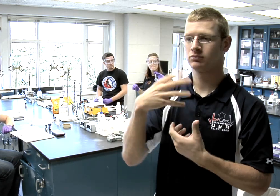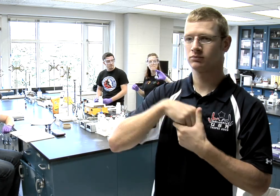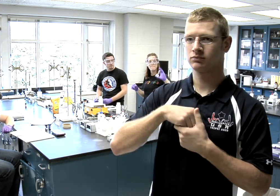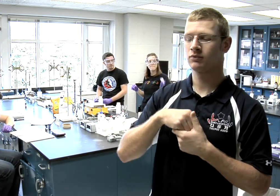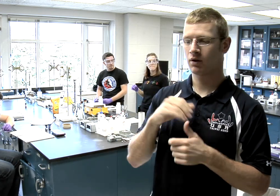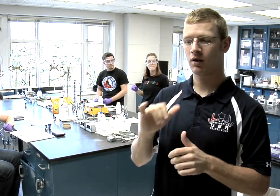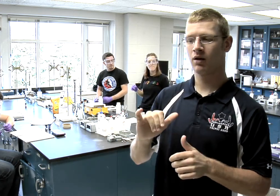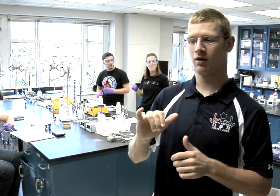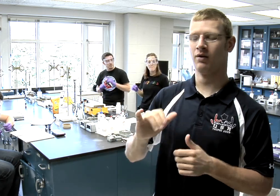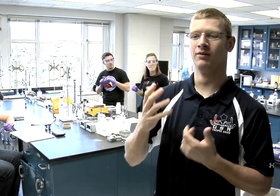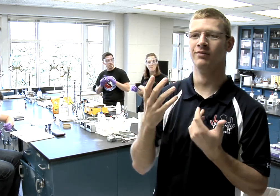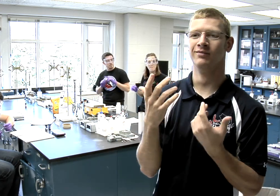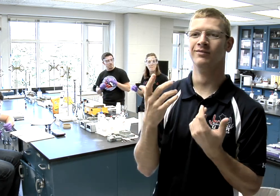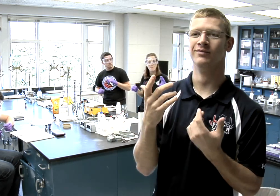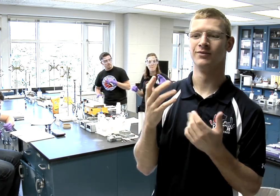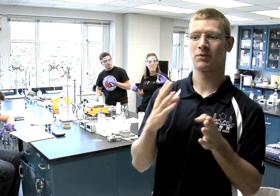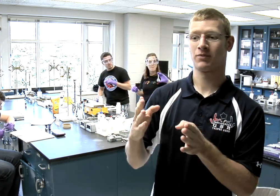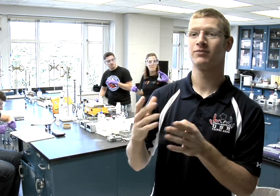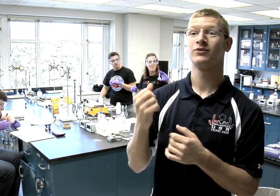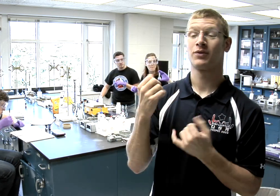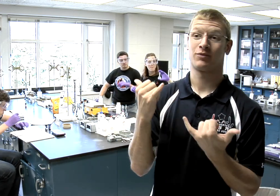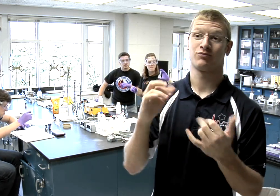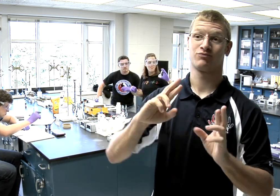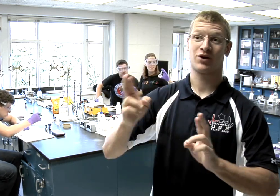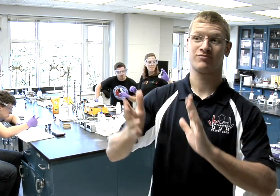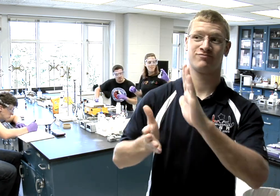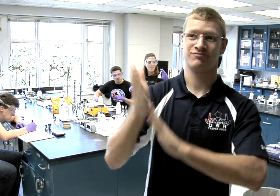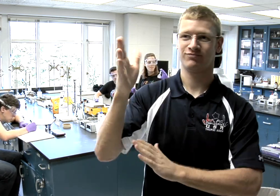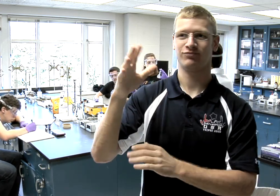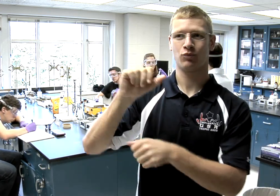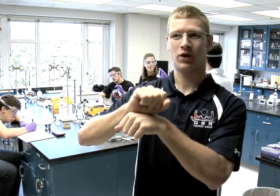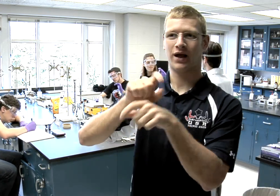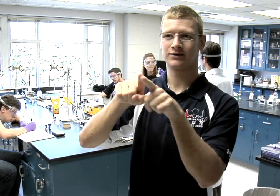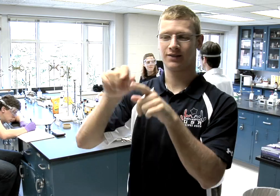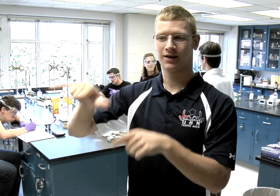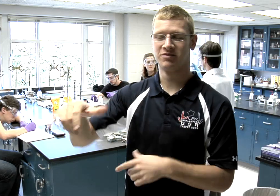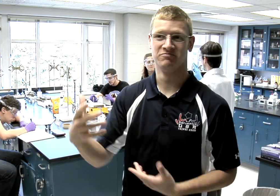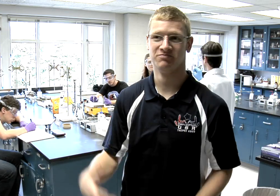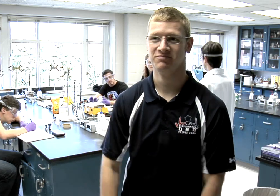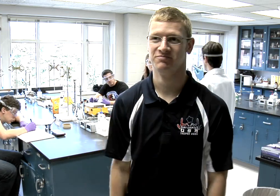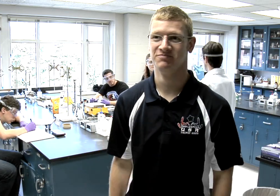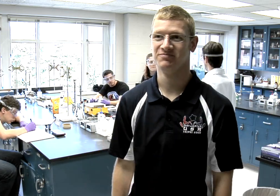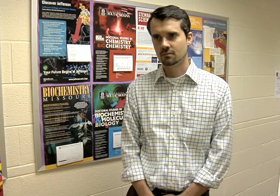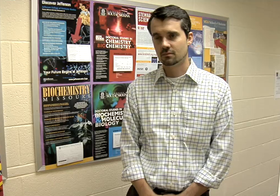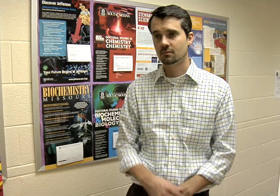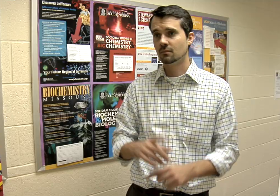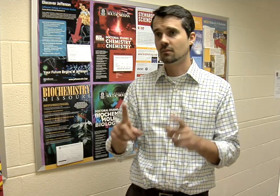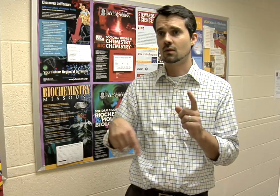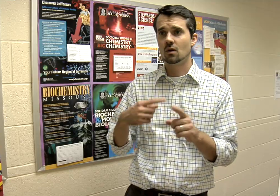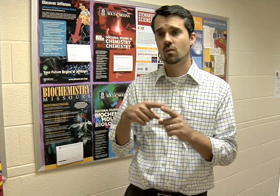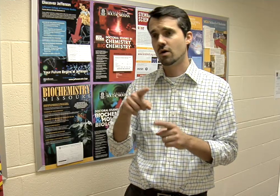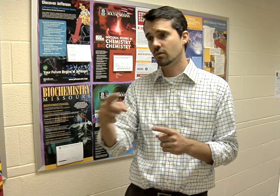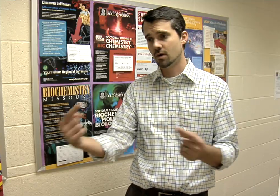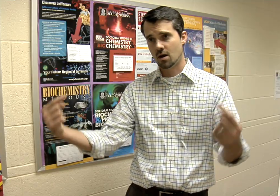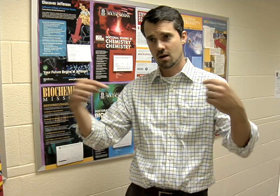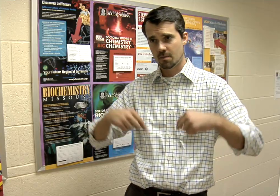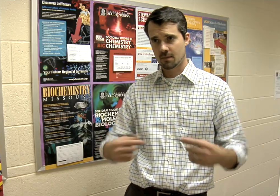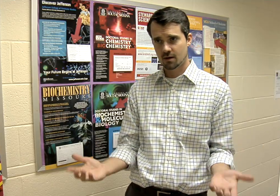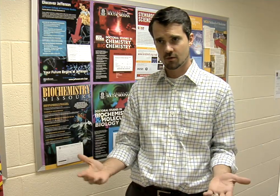All of these experiences help me get prepared. When you choose to come here,